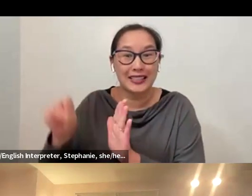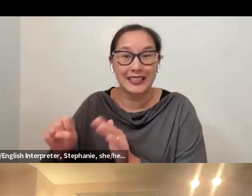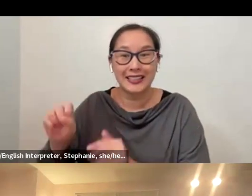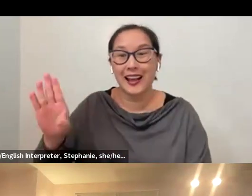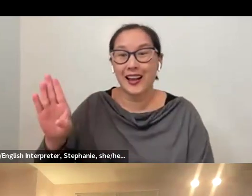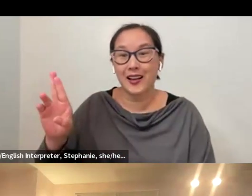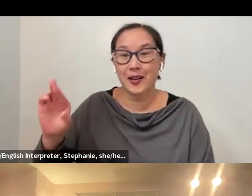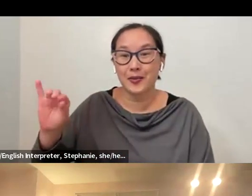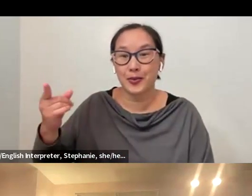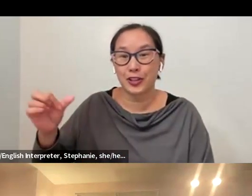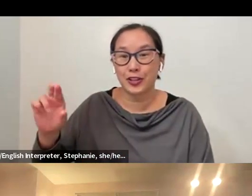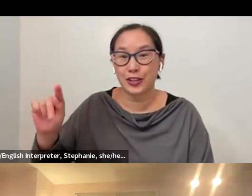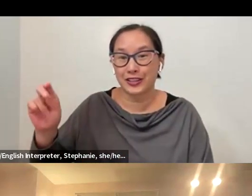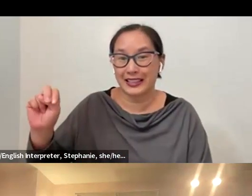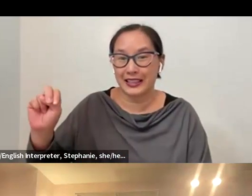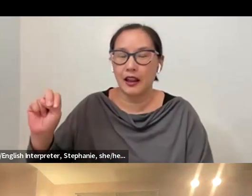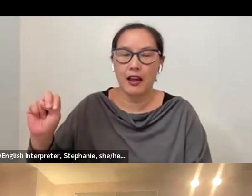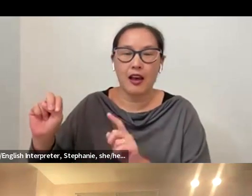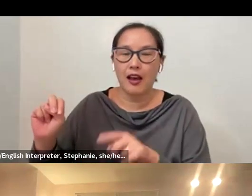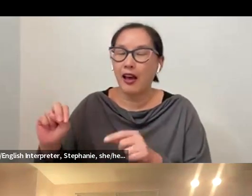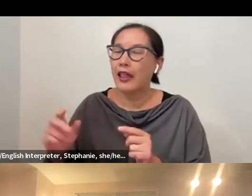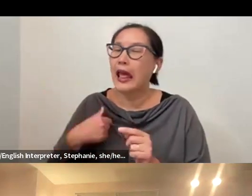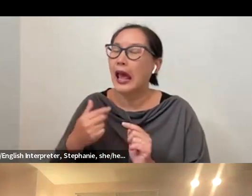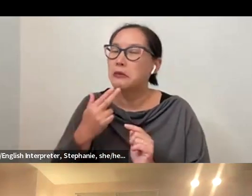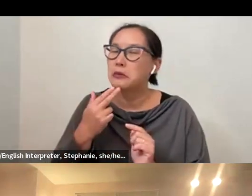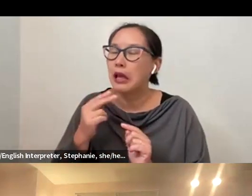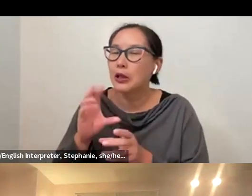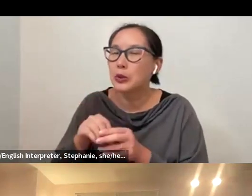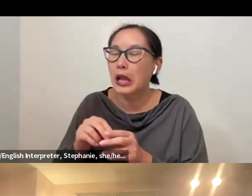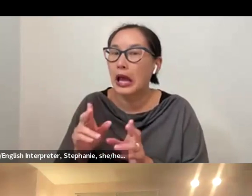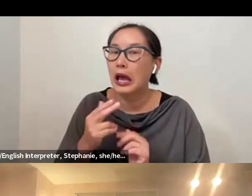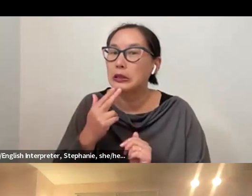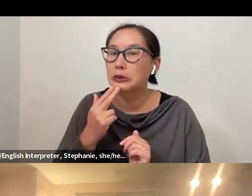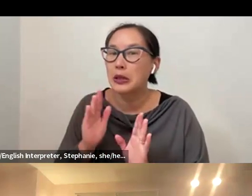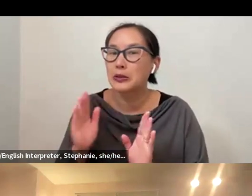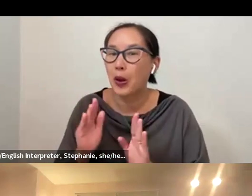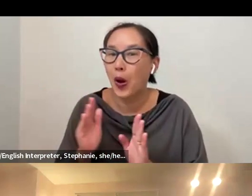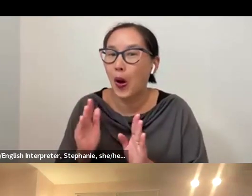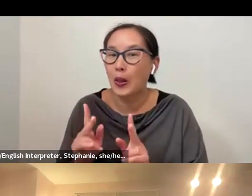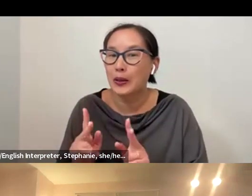a small snippet, which I wish was longer of this bachelor in a wheelchair